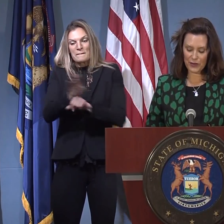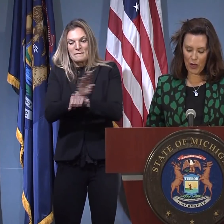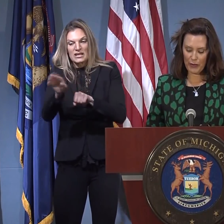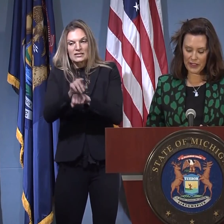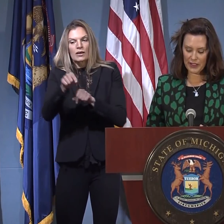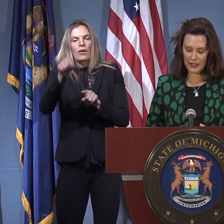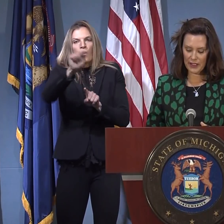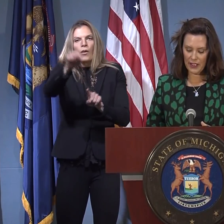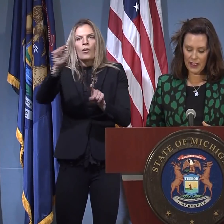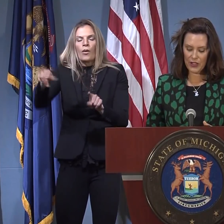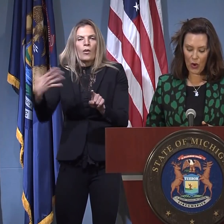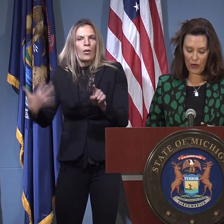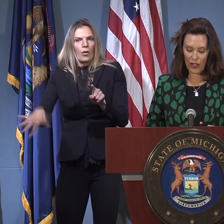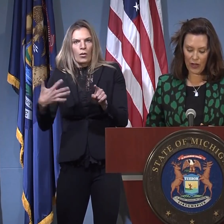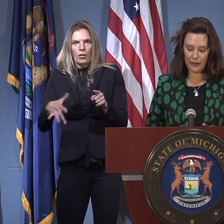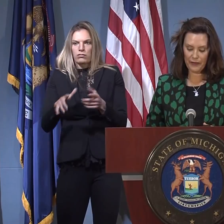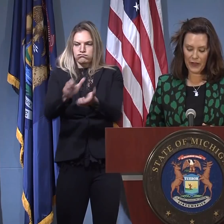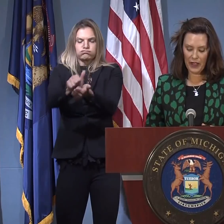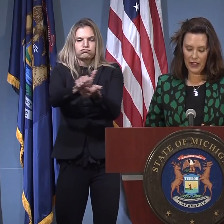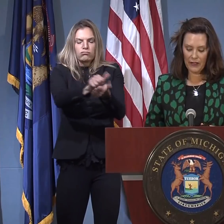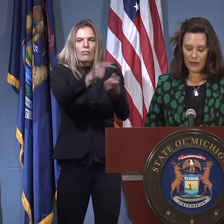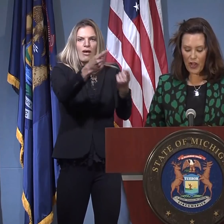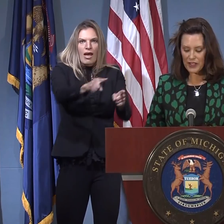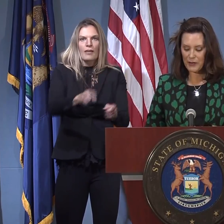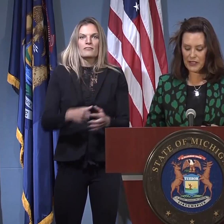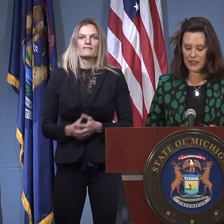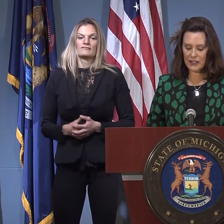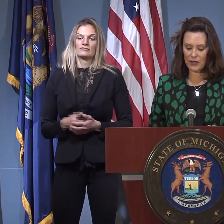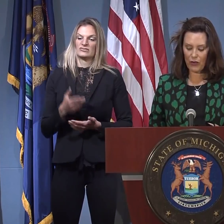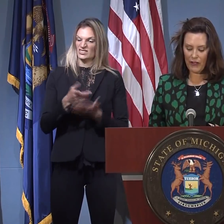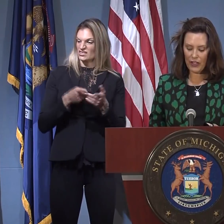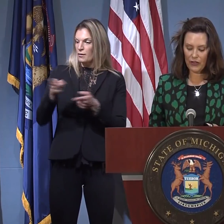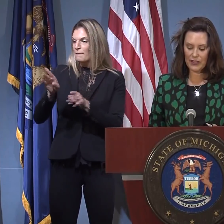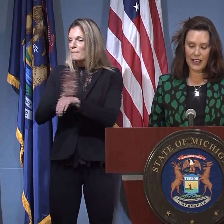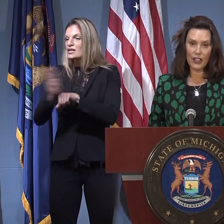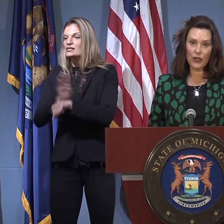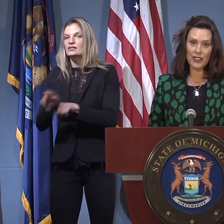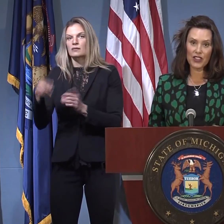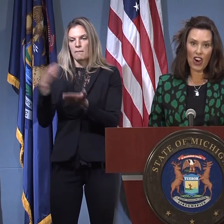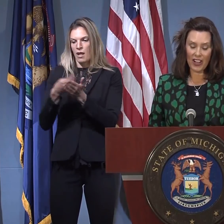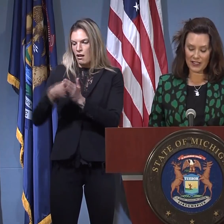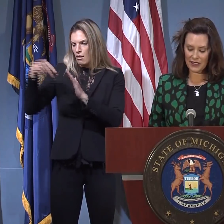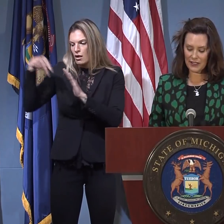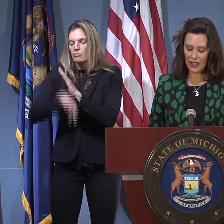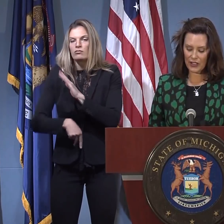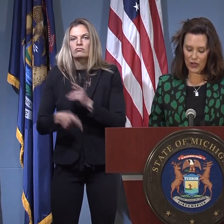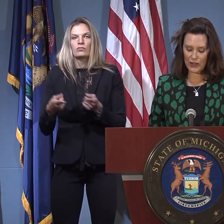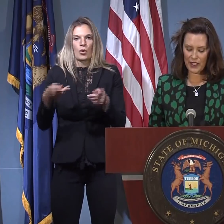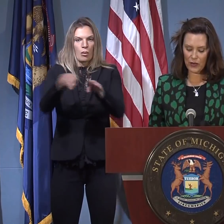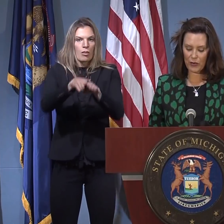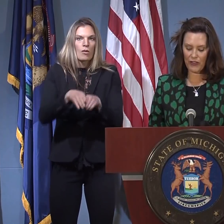IMPACTS OF COVID-19 ARE STILL CREATING INCREDIBLY DIFFICULT SITUATIONS FOR SMALL BUSINESS TO OVERCOME.